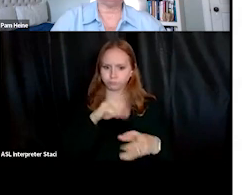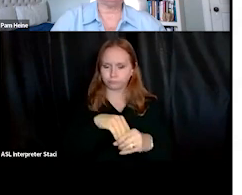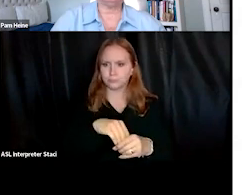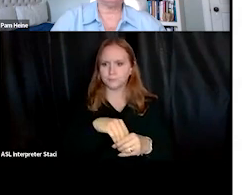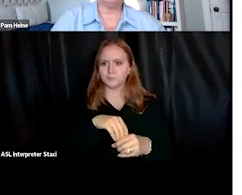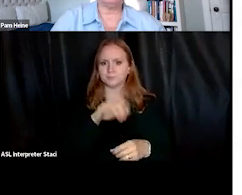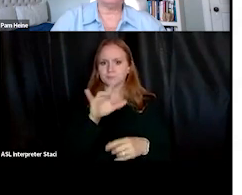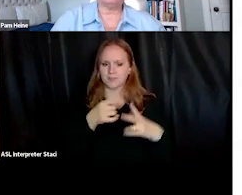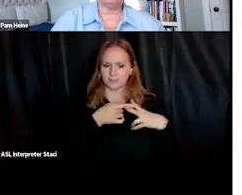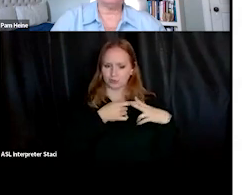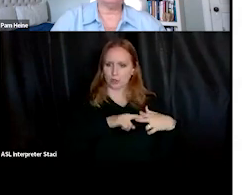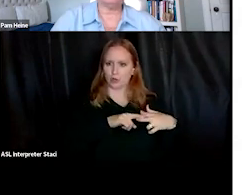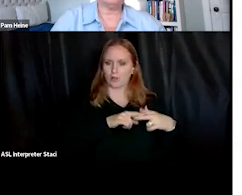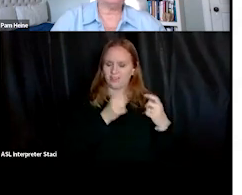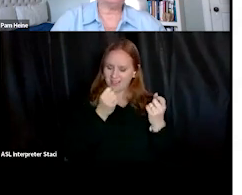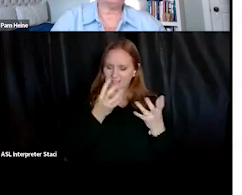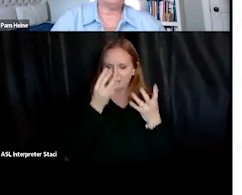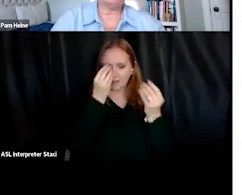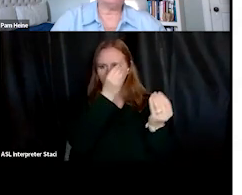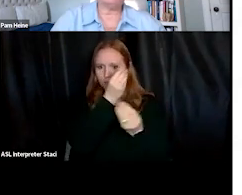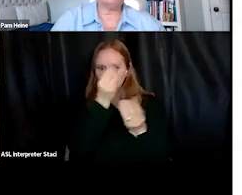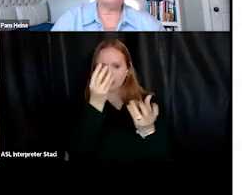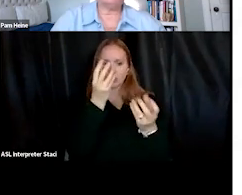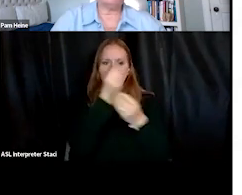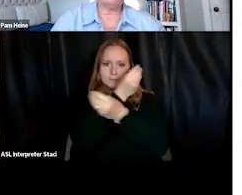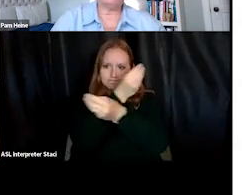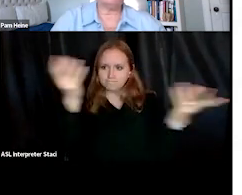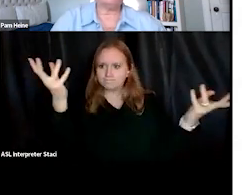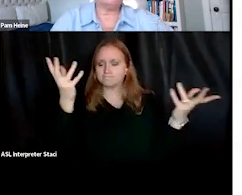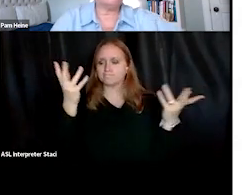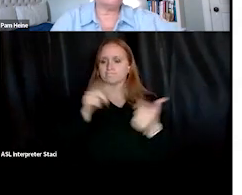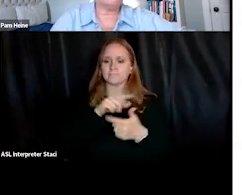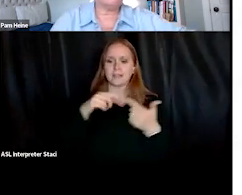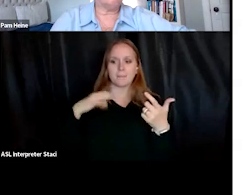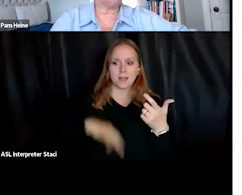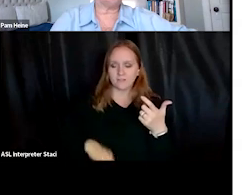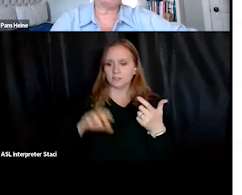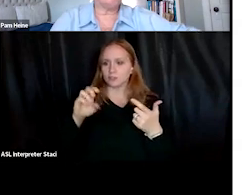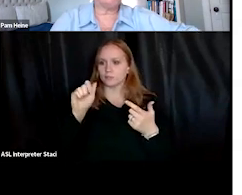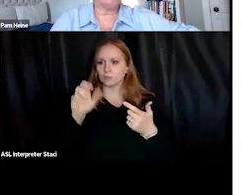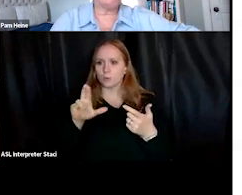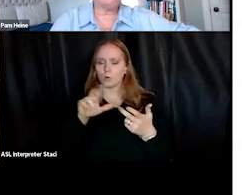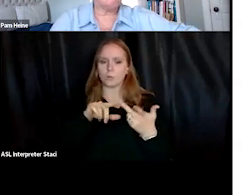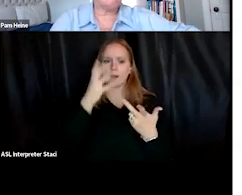It's a lot of information sharing about the benefits of SOAR and what it might look like in a specific community